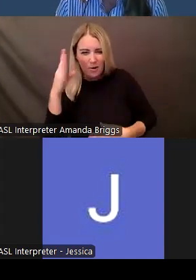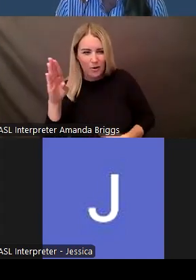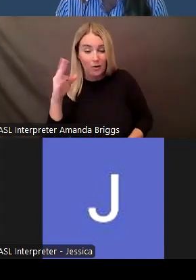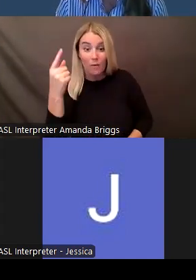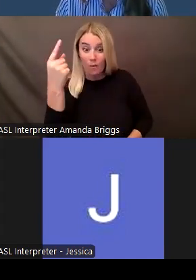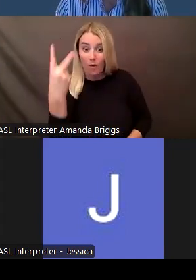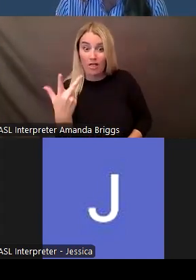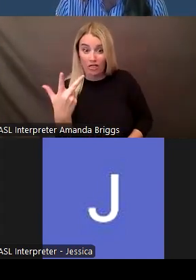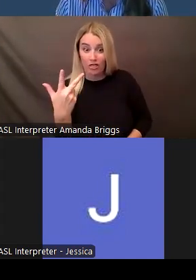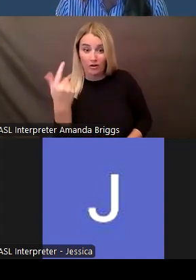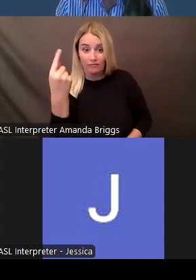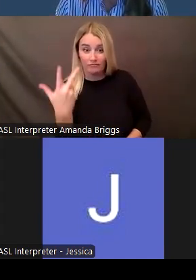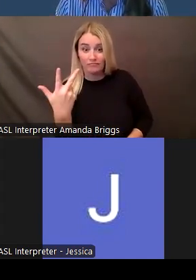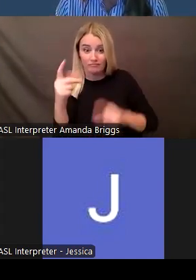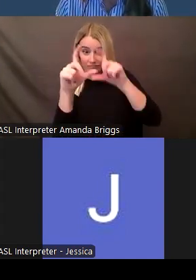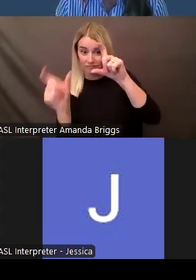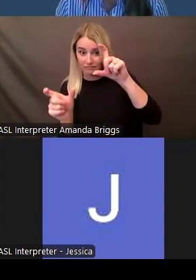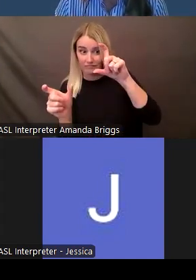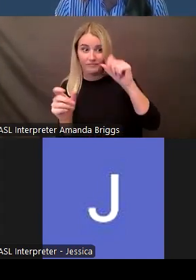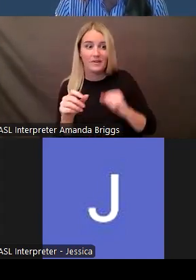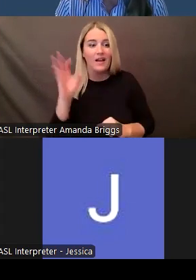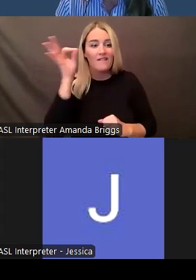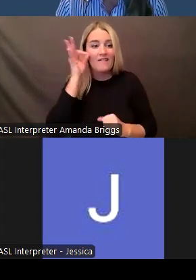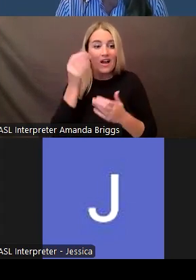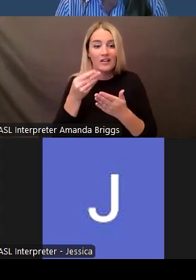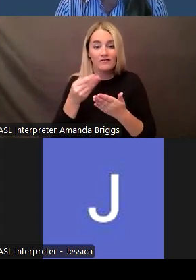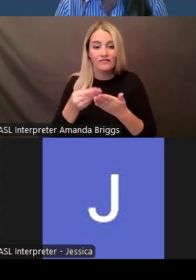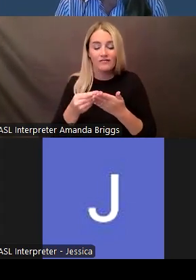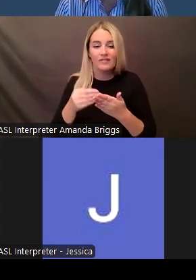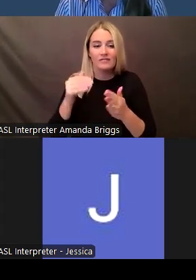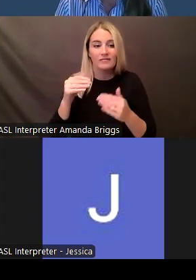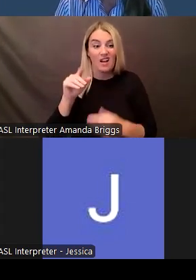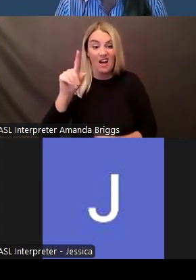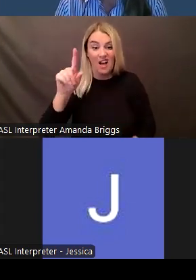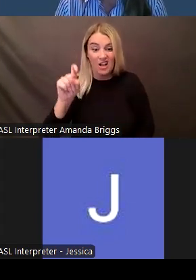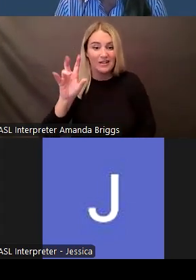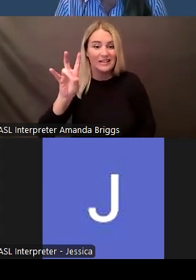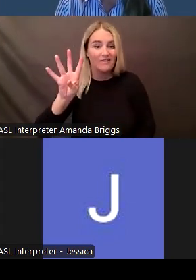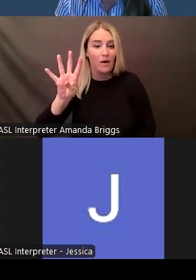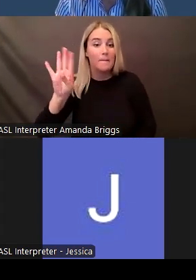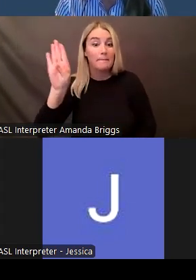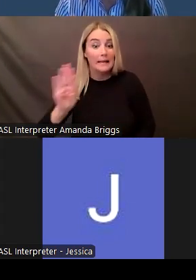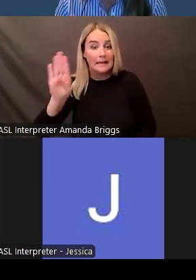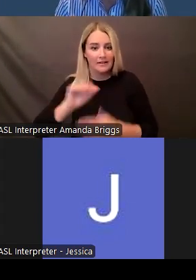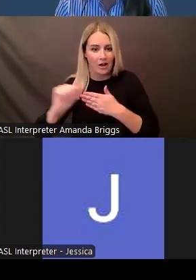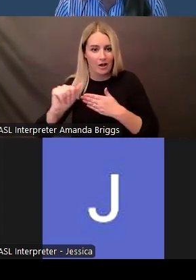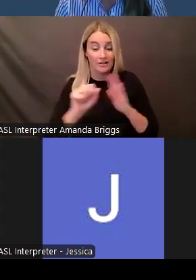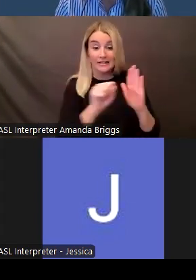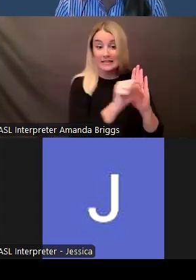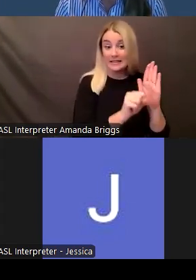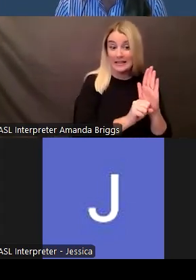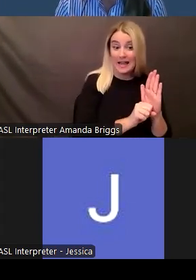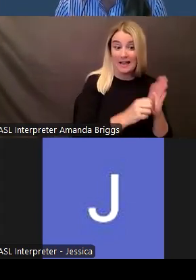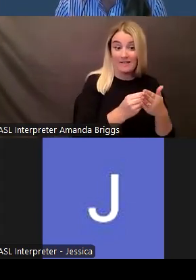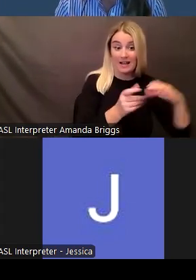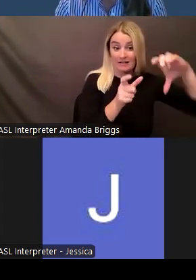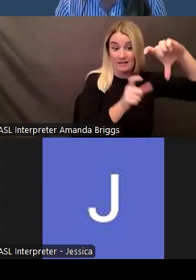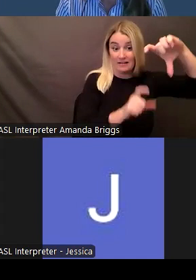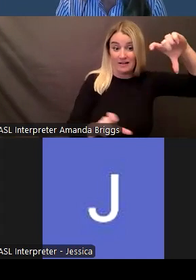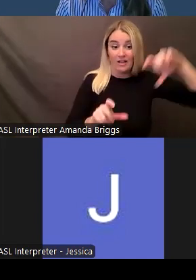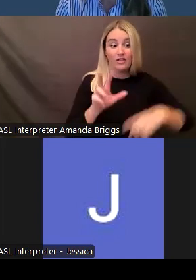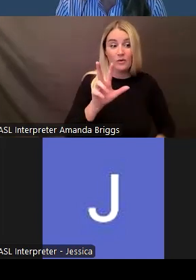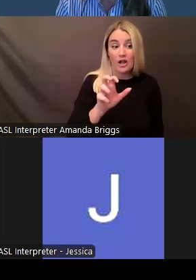and it says federal funds equals $174 billion in state funds, equals $321 billion.